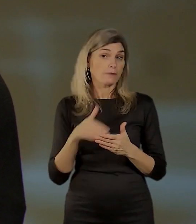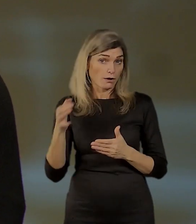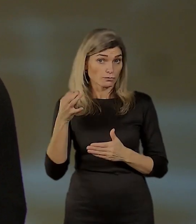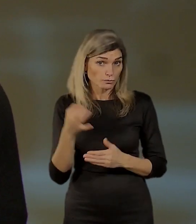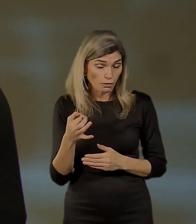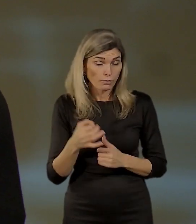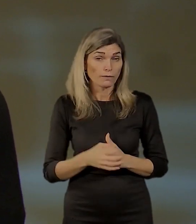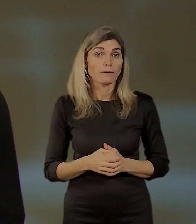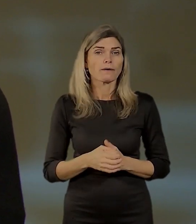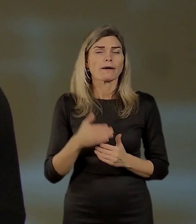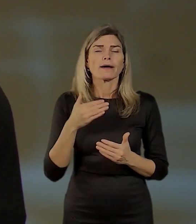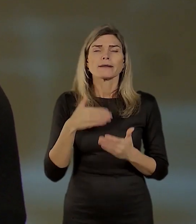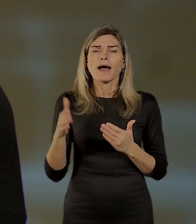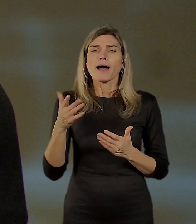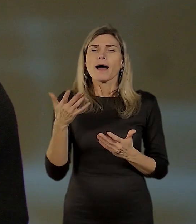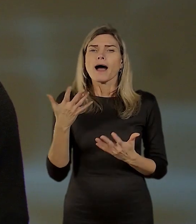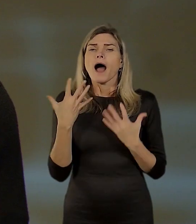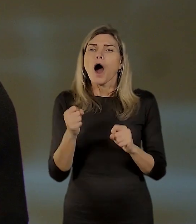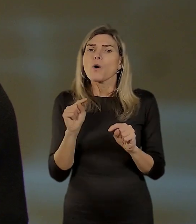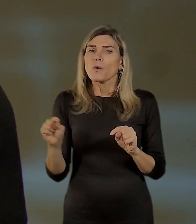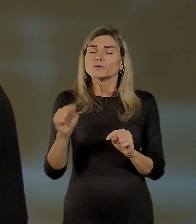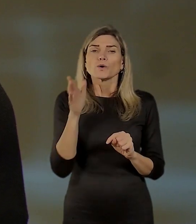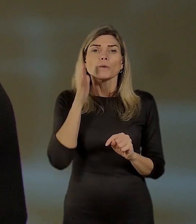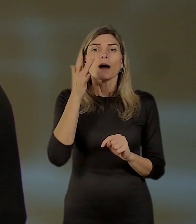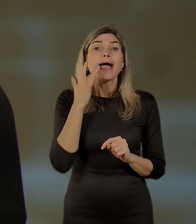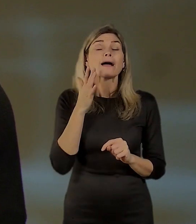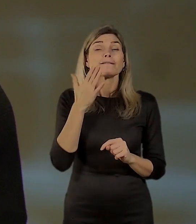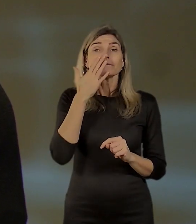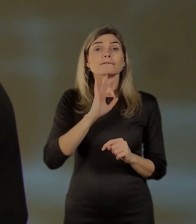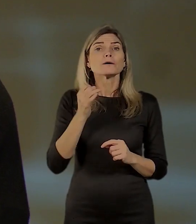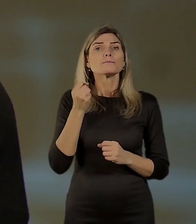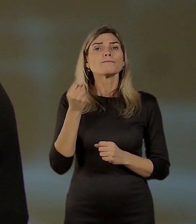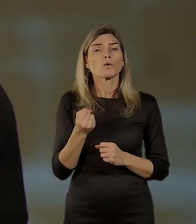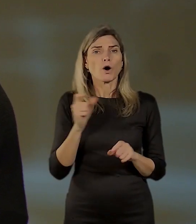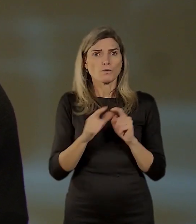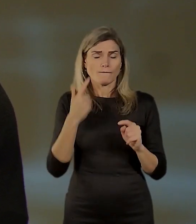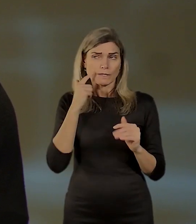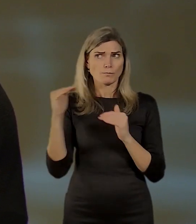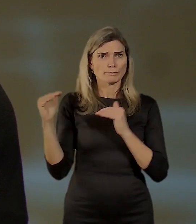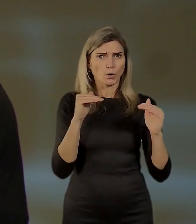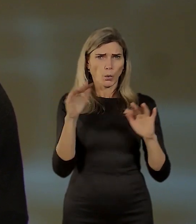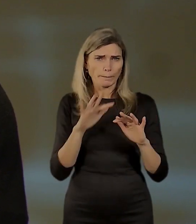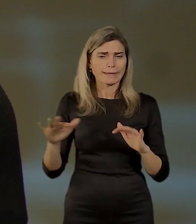to consider this number, for example, there is no problem charging all electric cars. If your driving time starts to increase, there will be a problem